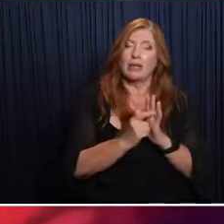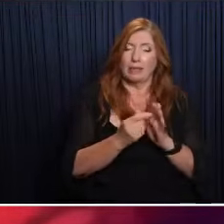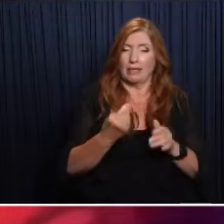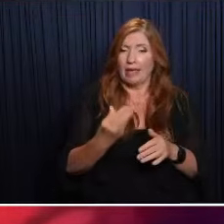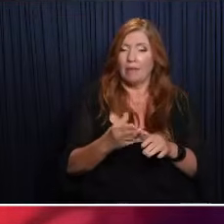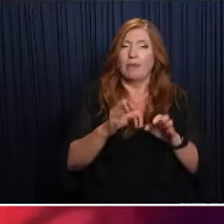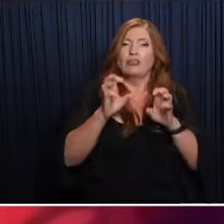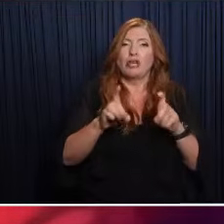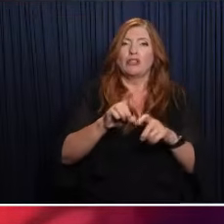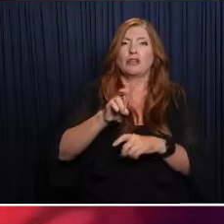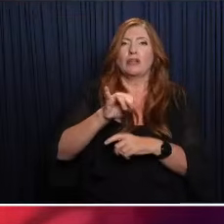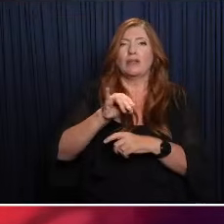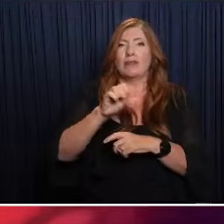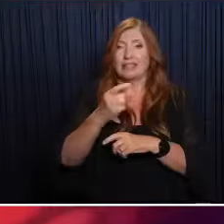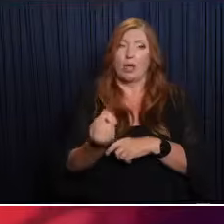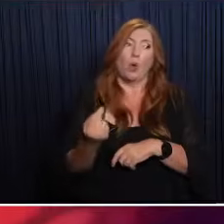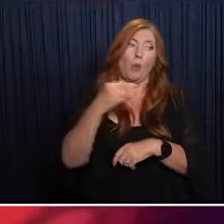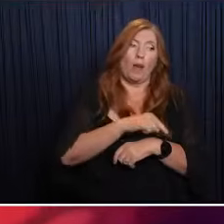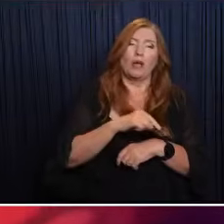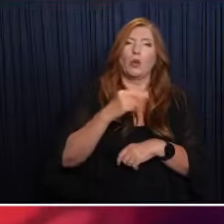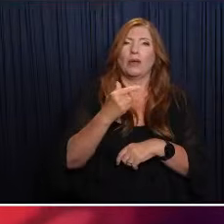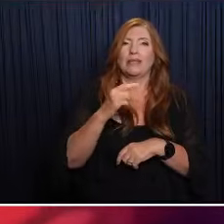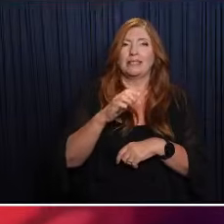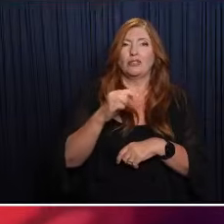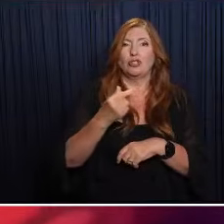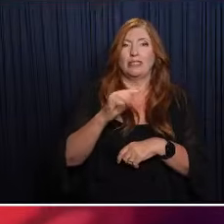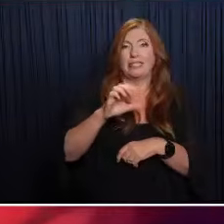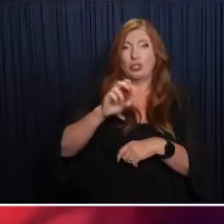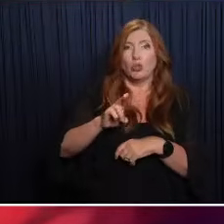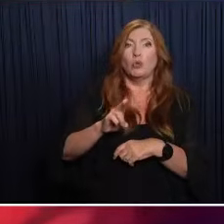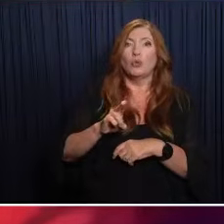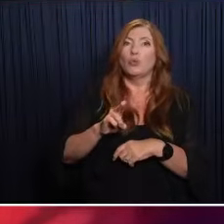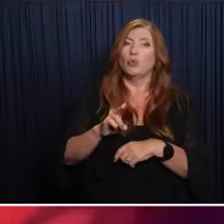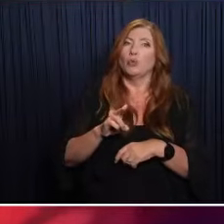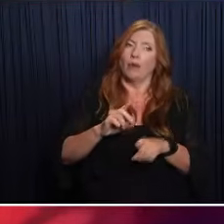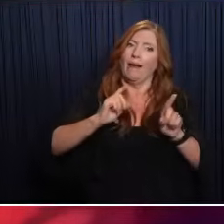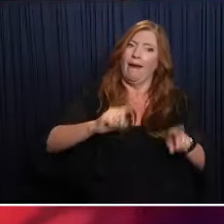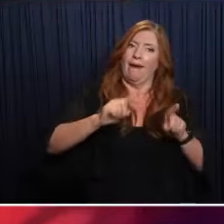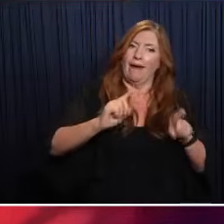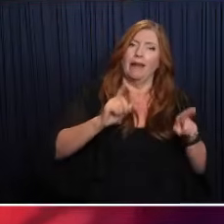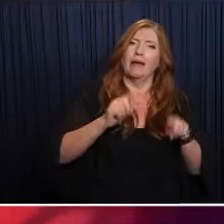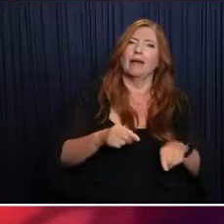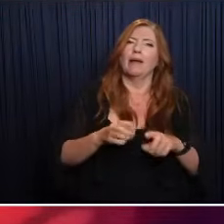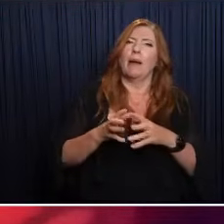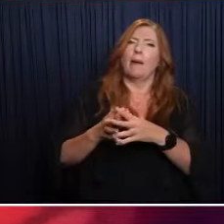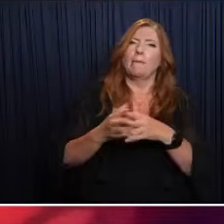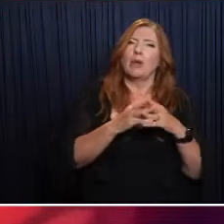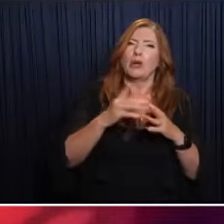WHO WAS OUR TRANSLATER.